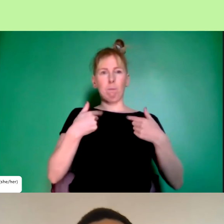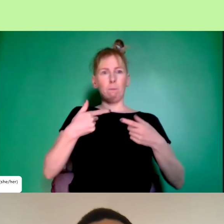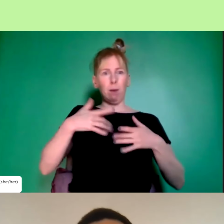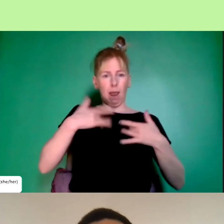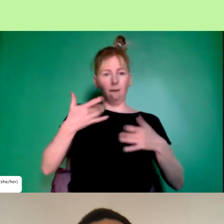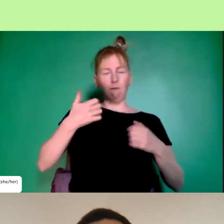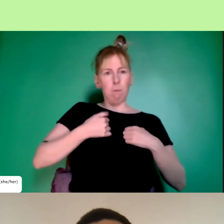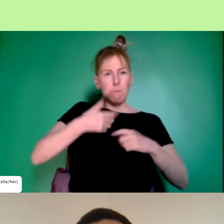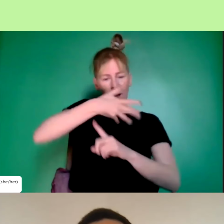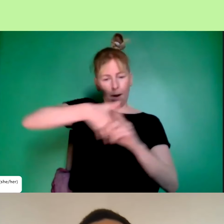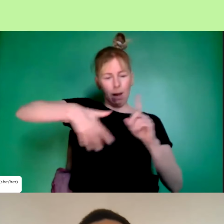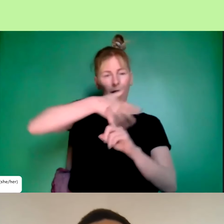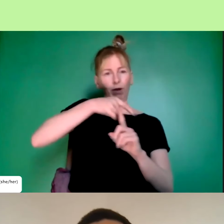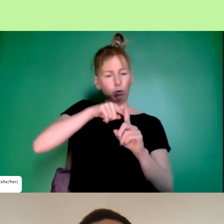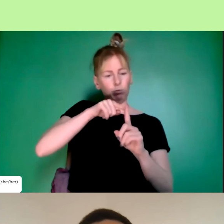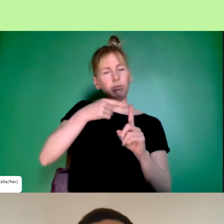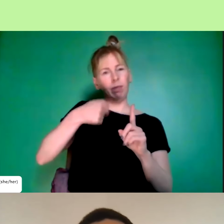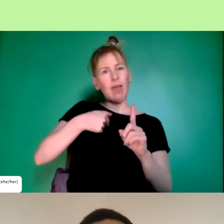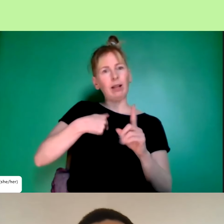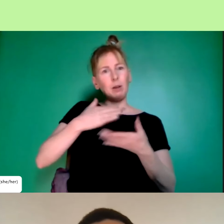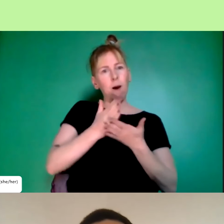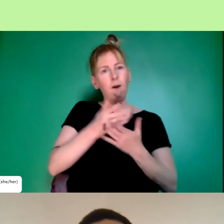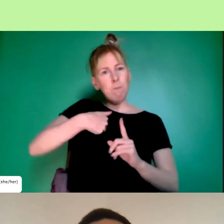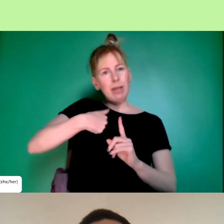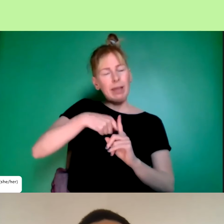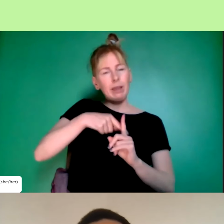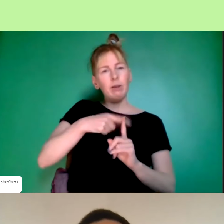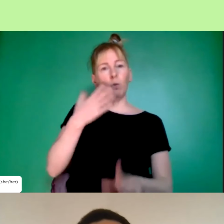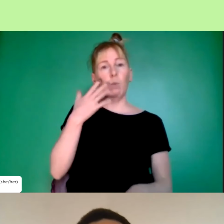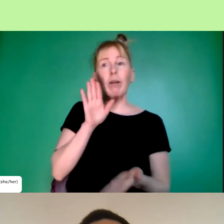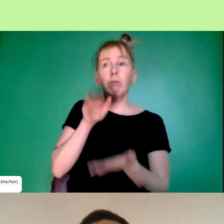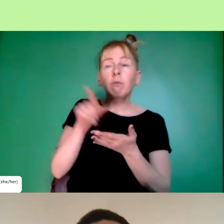an institution that is super big, like a Biennial, or like a Tate.